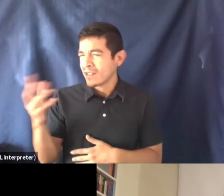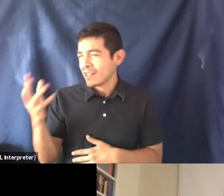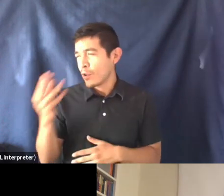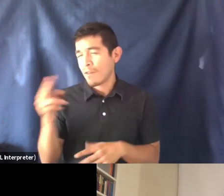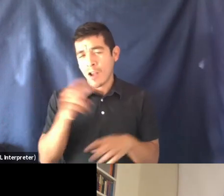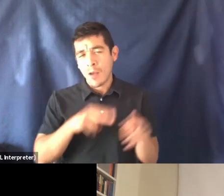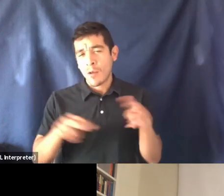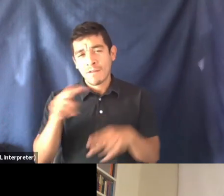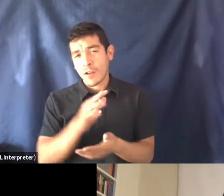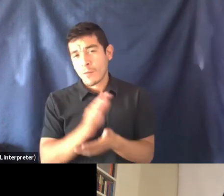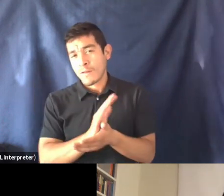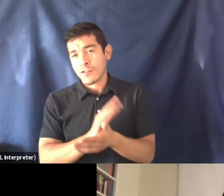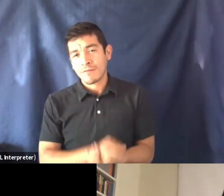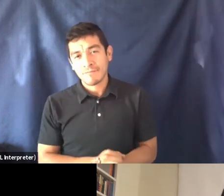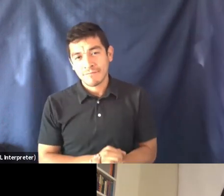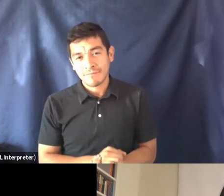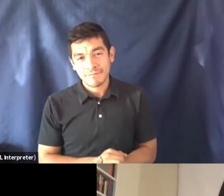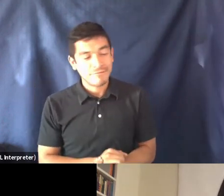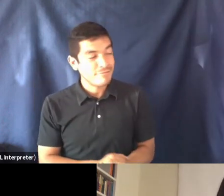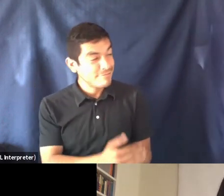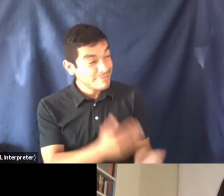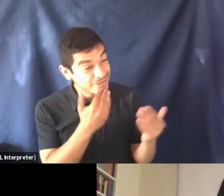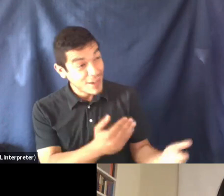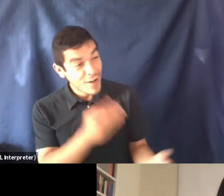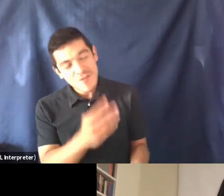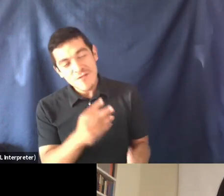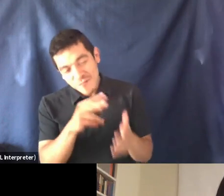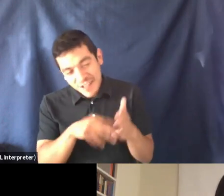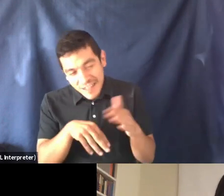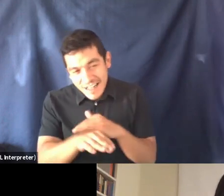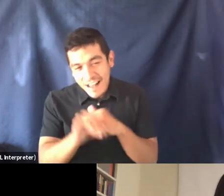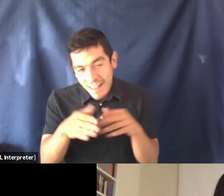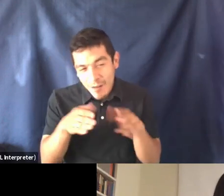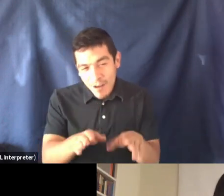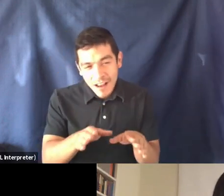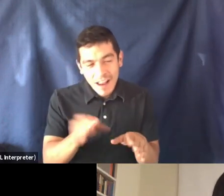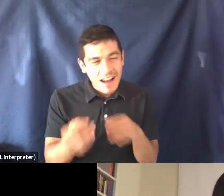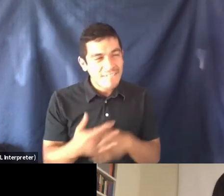Thank you for reading it into it that way. And I'm so glad that it resonated with you.